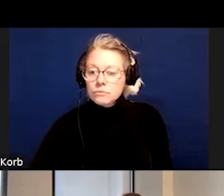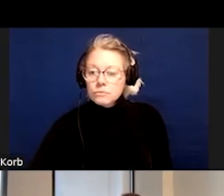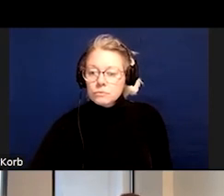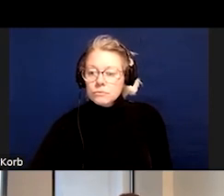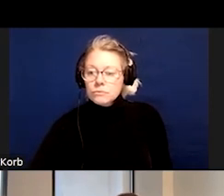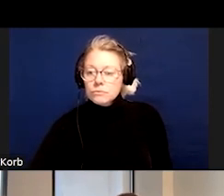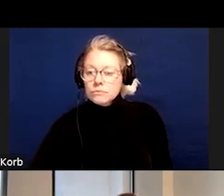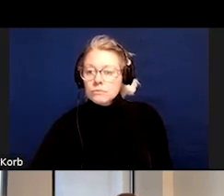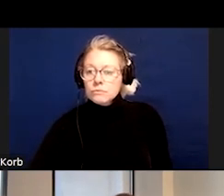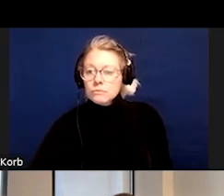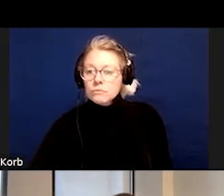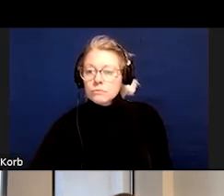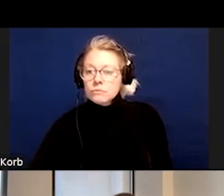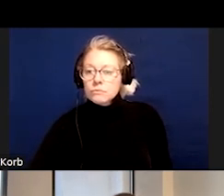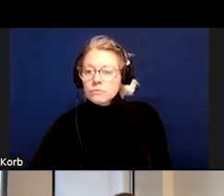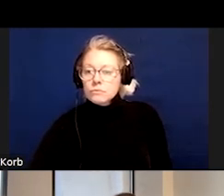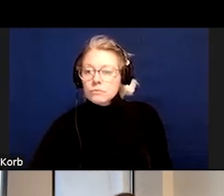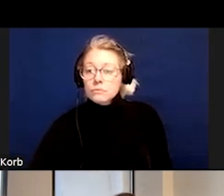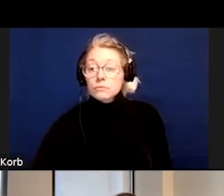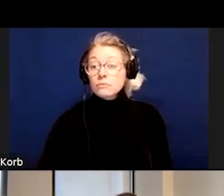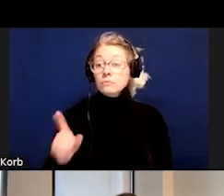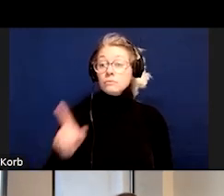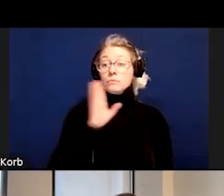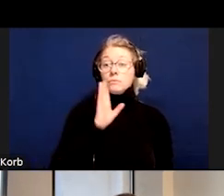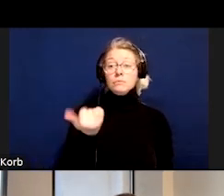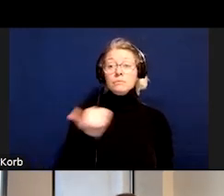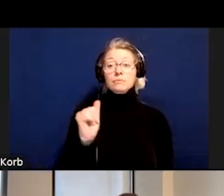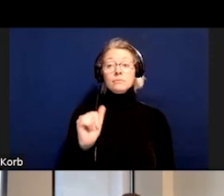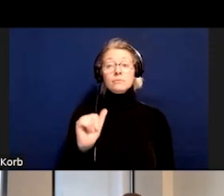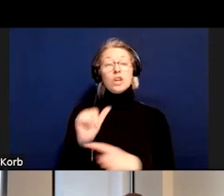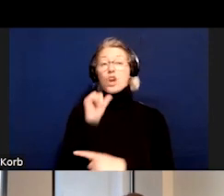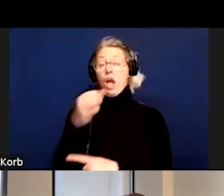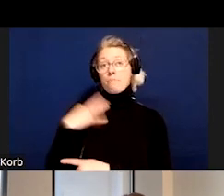Again, we highly recommend reviewing the program page on the website for more detailed information